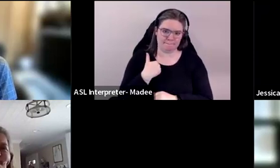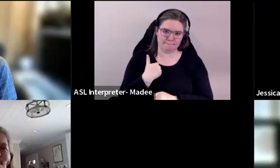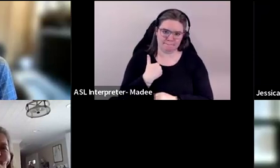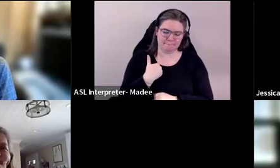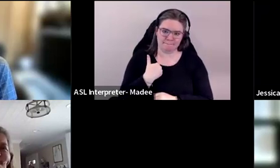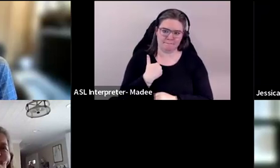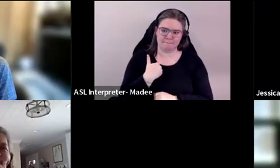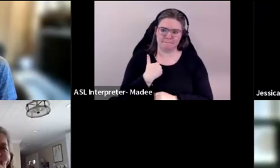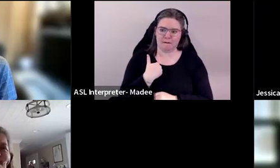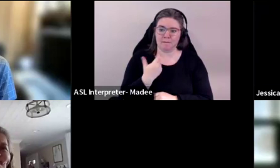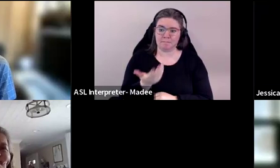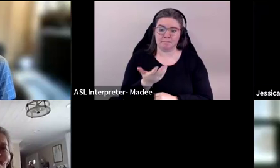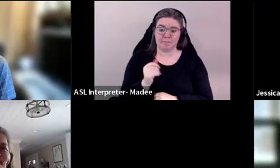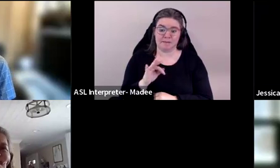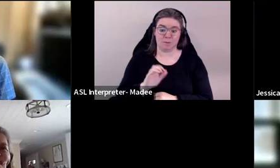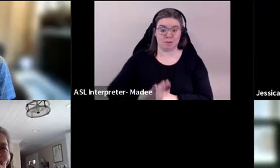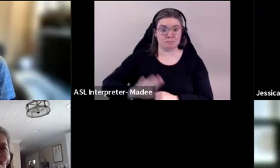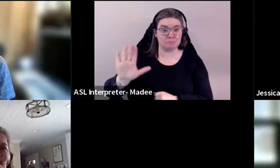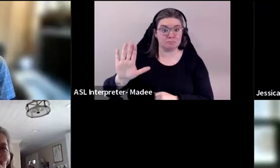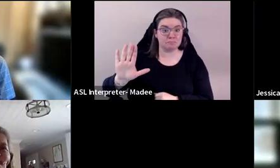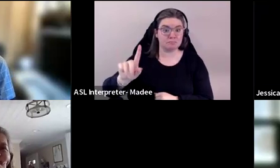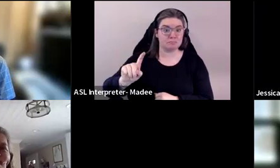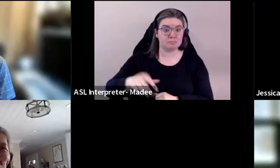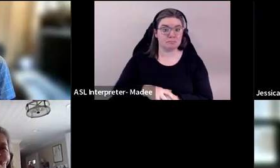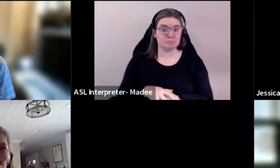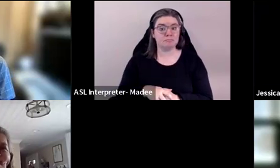Don Dew: If you wanna just raise your hands if you can. We can. Kind of see